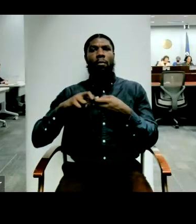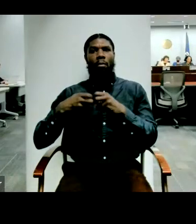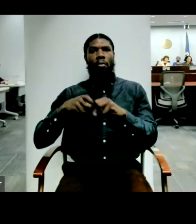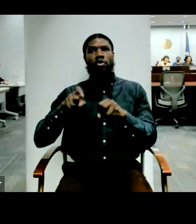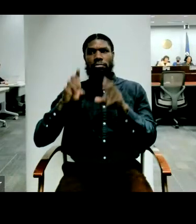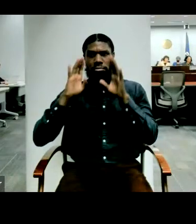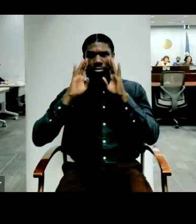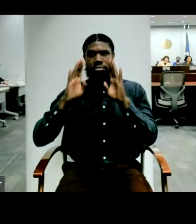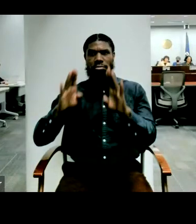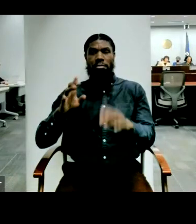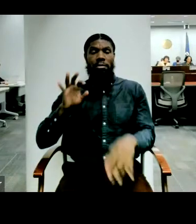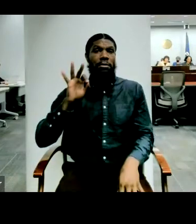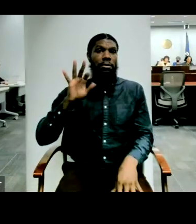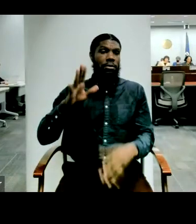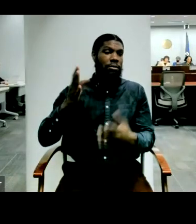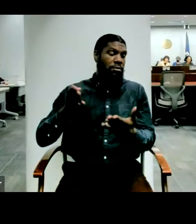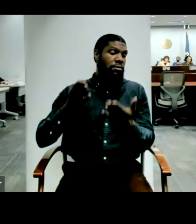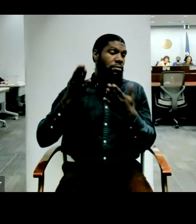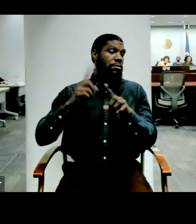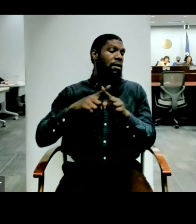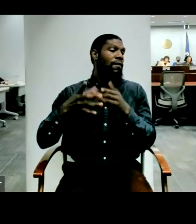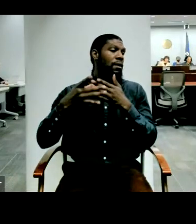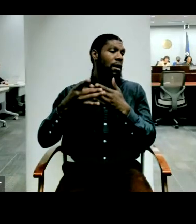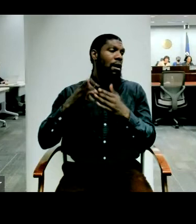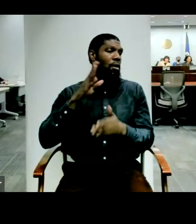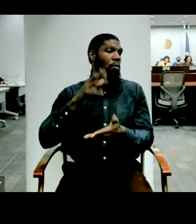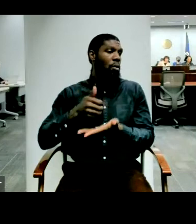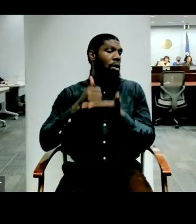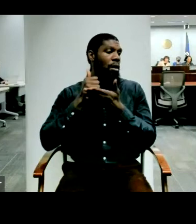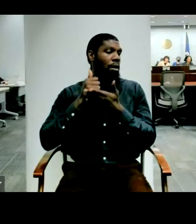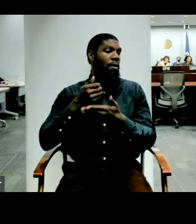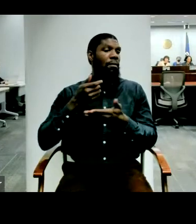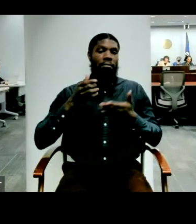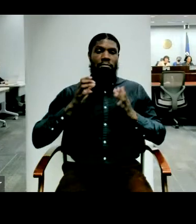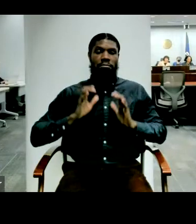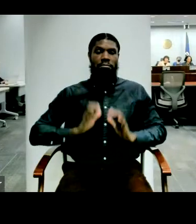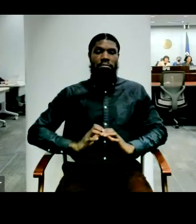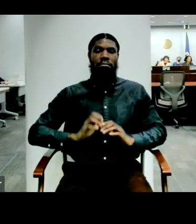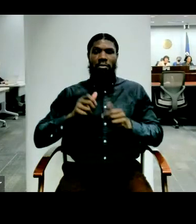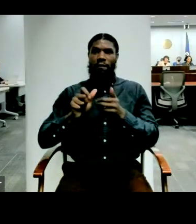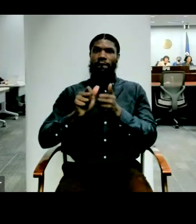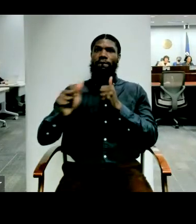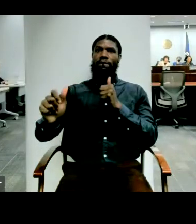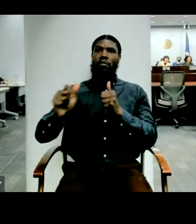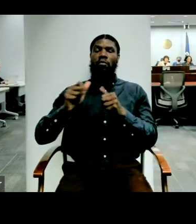that's what I'm suggesting guidance is important to avoid pros. Thank you so much.